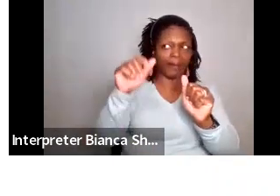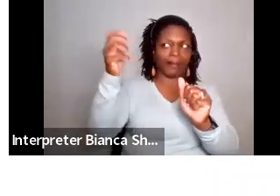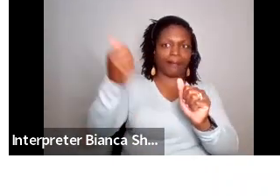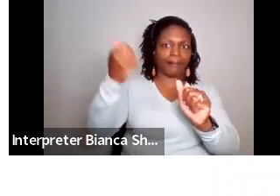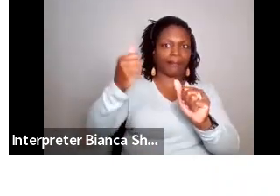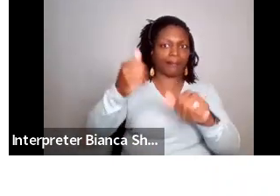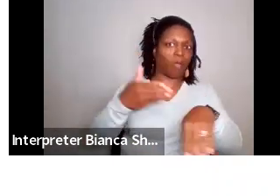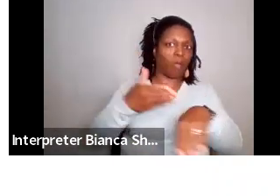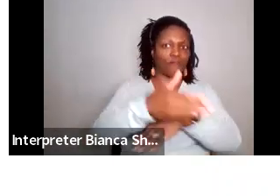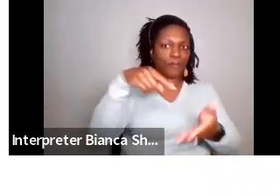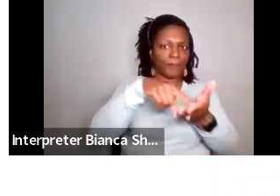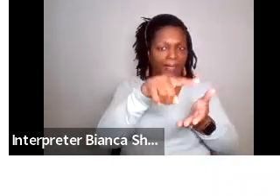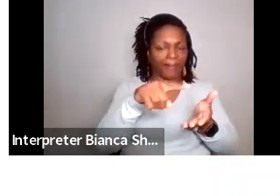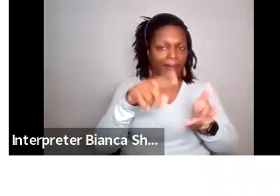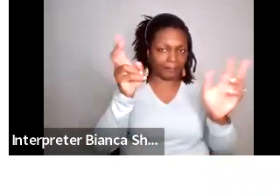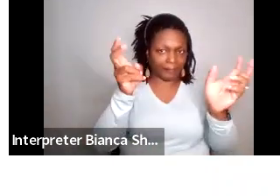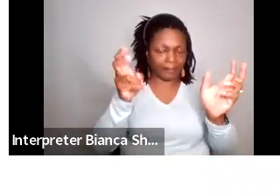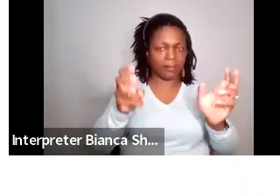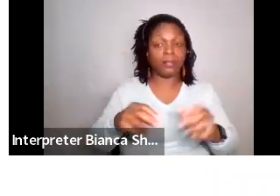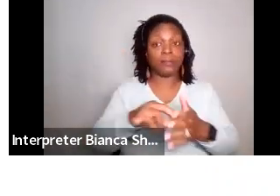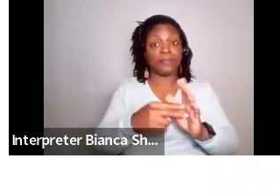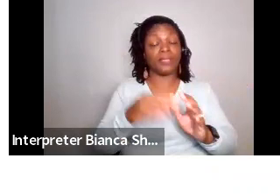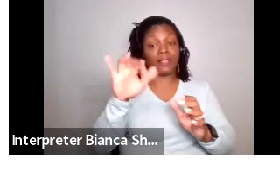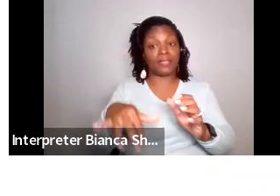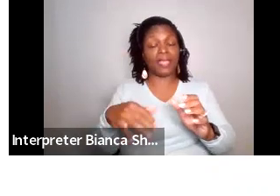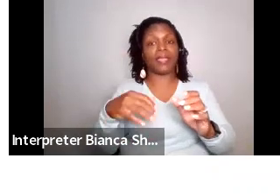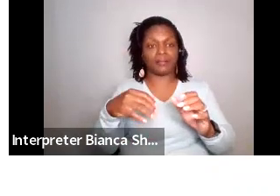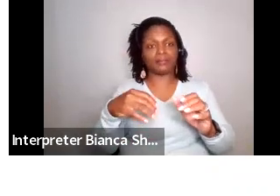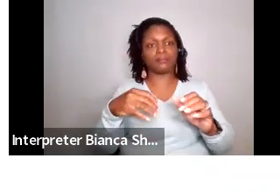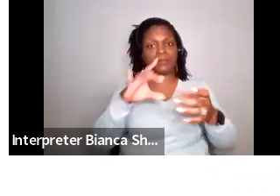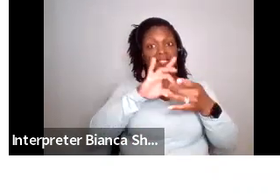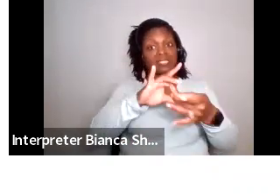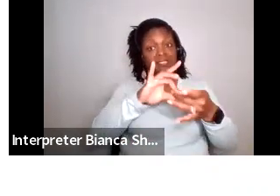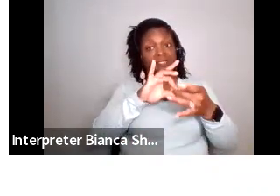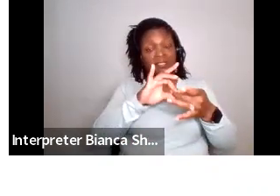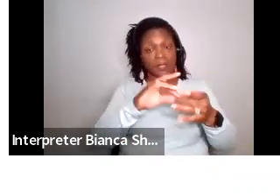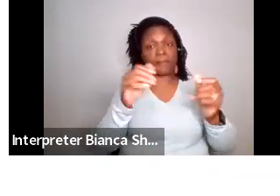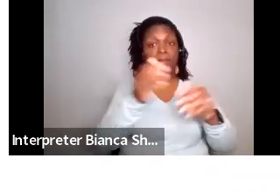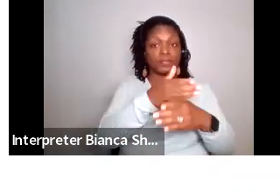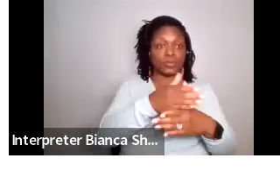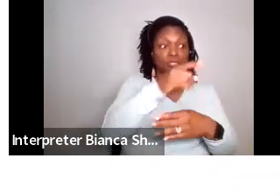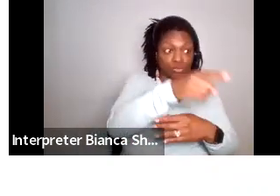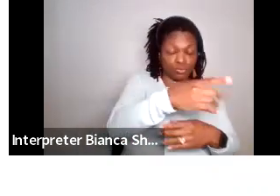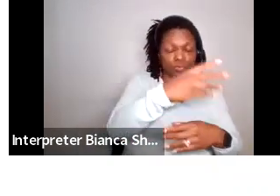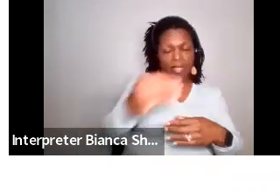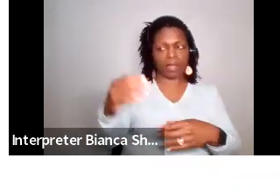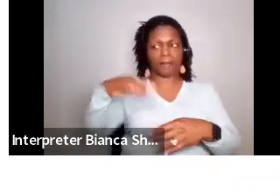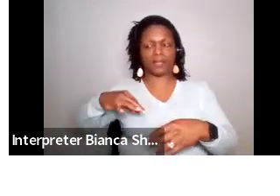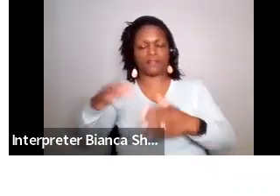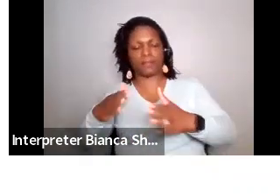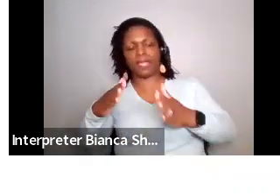I can see you in that relationship between your benefits planner and the individual that that see the benefit.